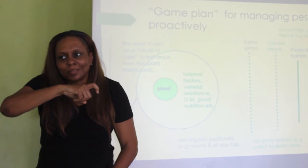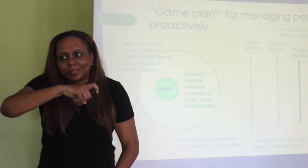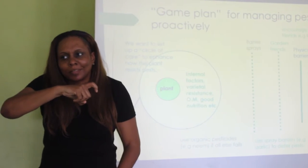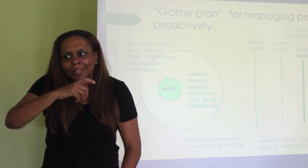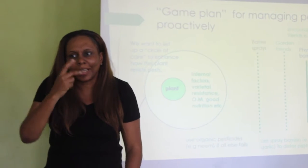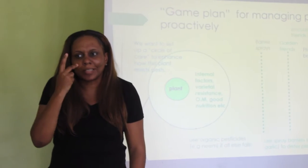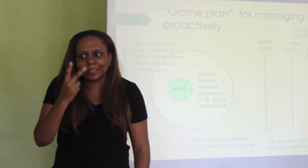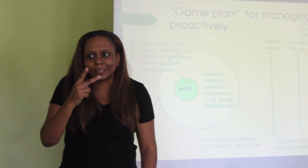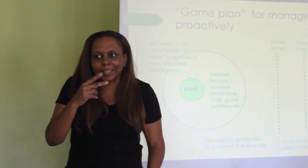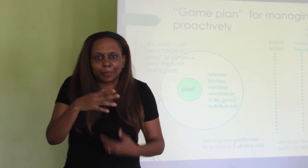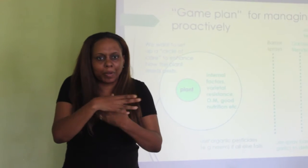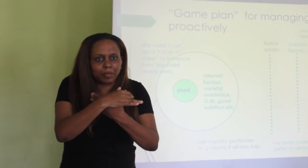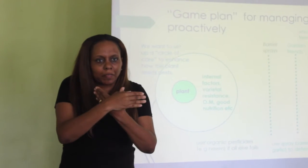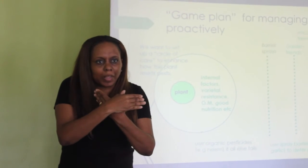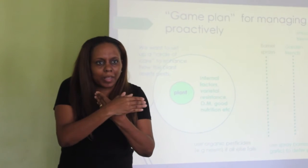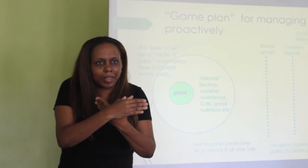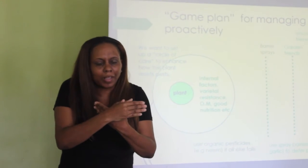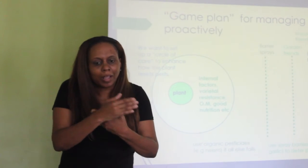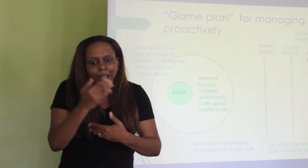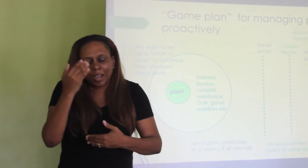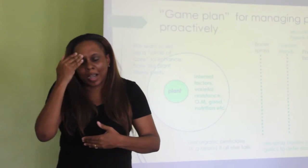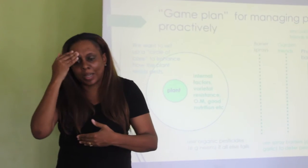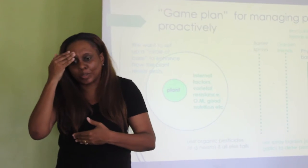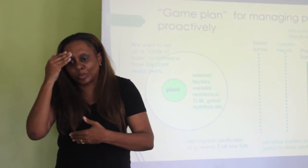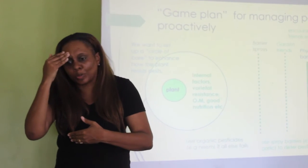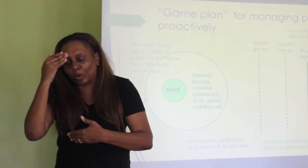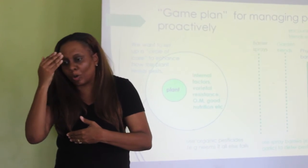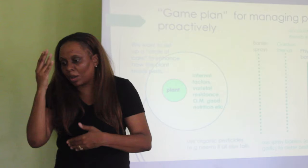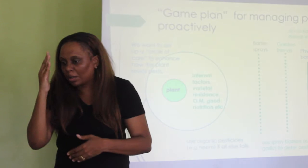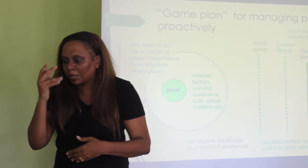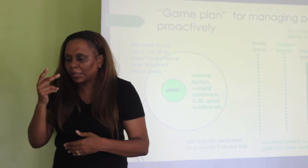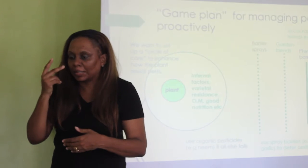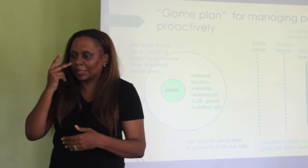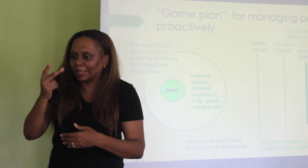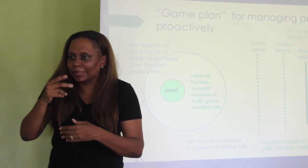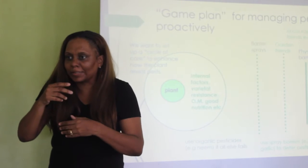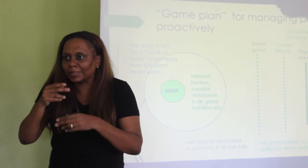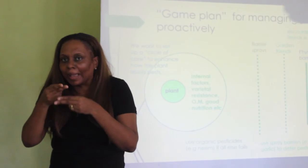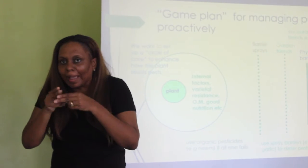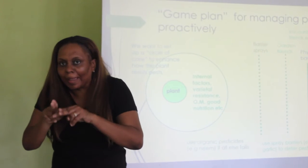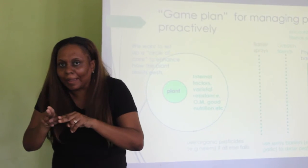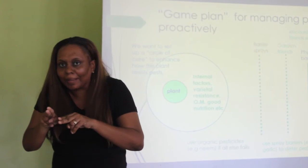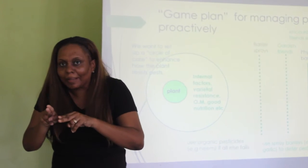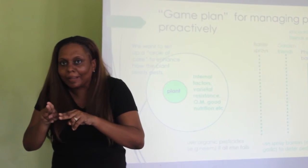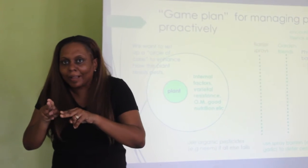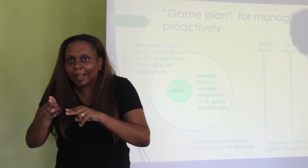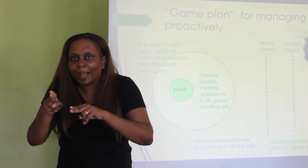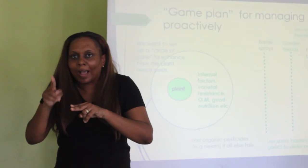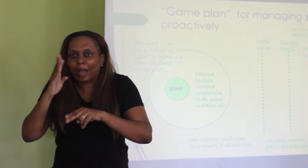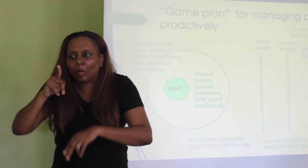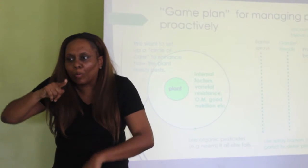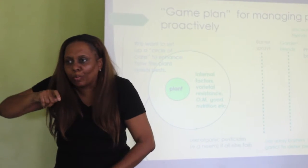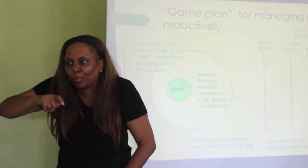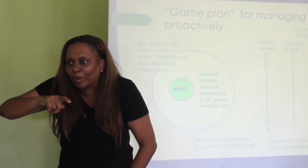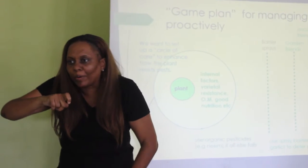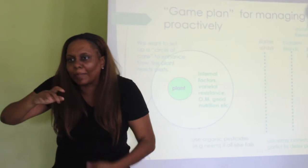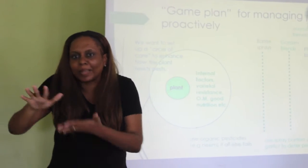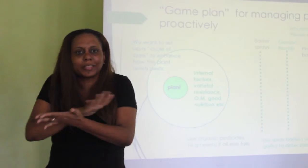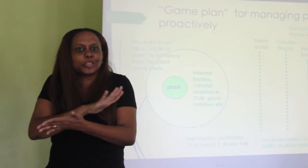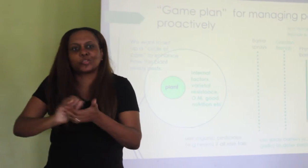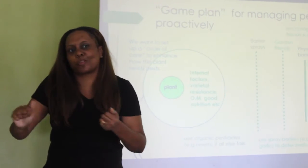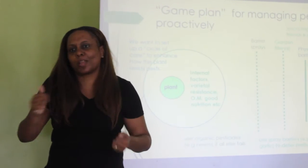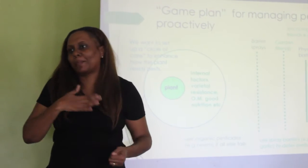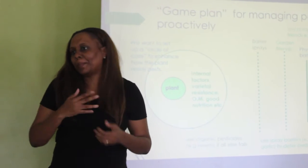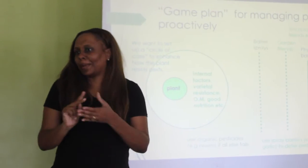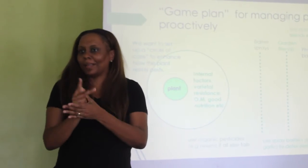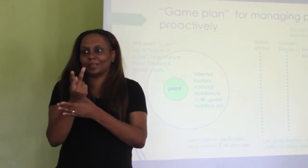next two minutes is going next and i'm thing destroy my crop so for you as a farmer you want